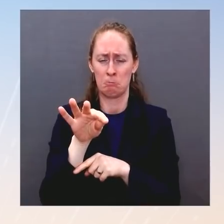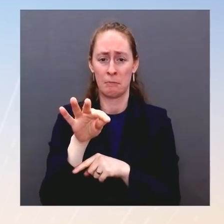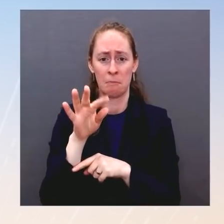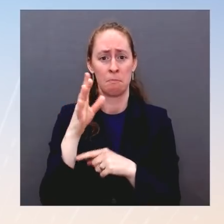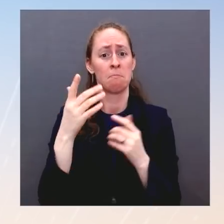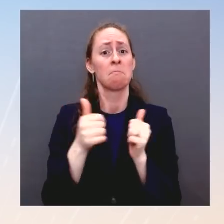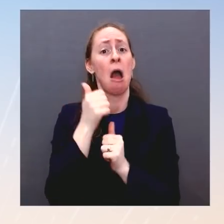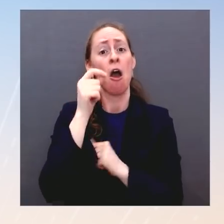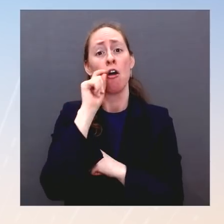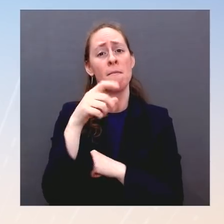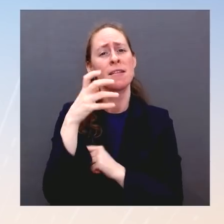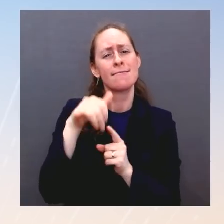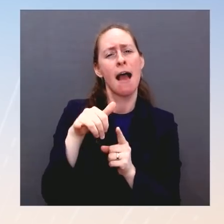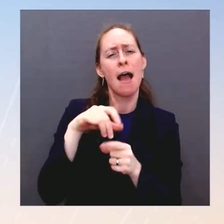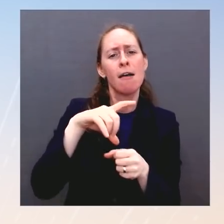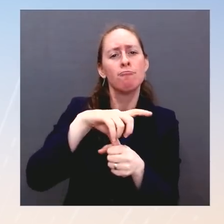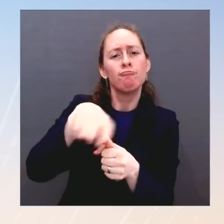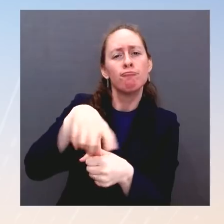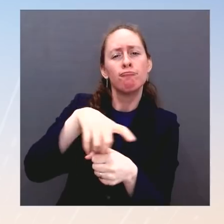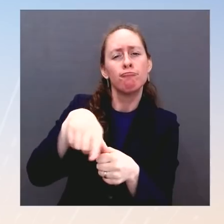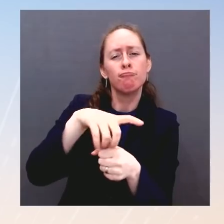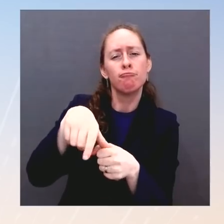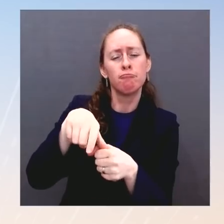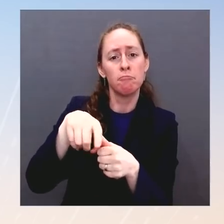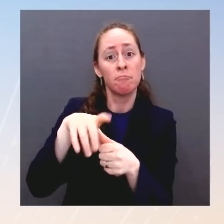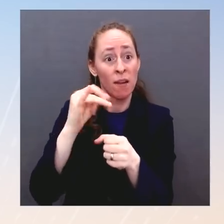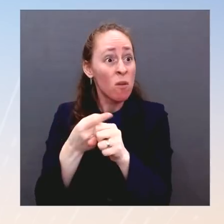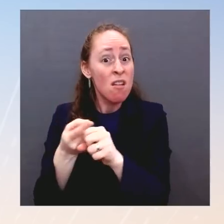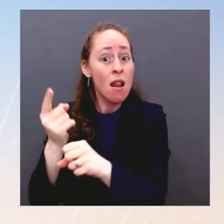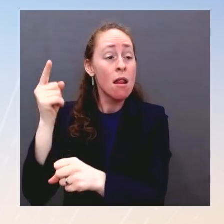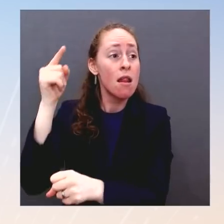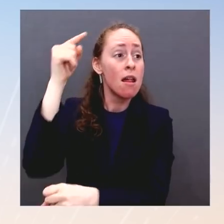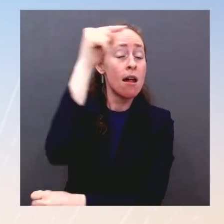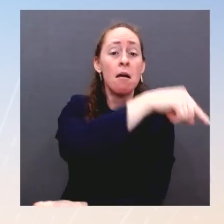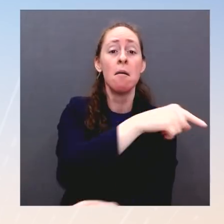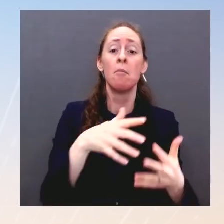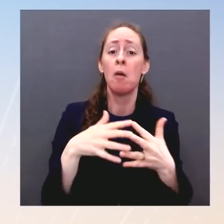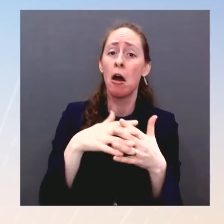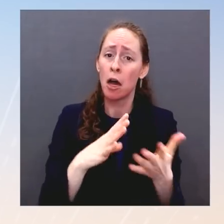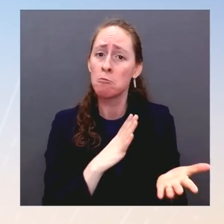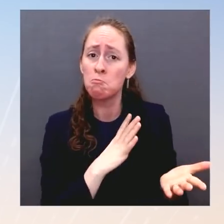Ms. Psaki: We are open to that, yes. The Press: Okay. And if I could ask one more. Senator Coons floated the idea of 10 billion --